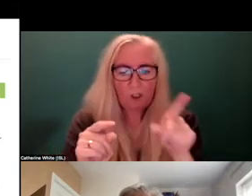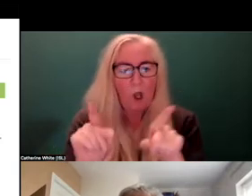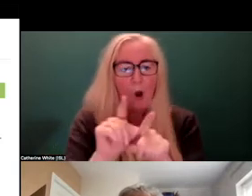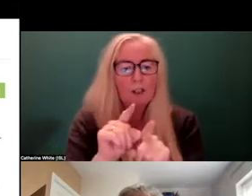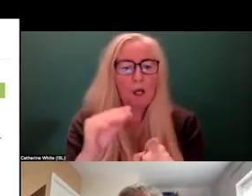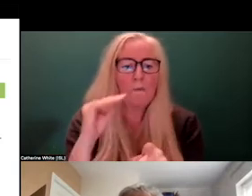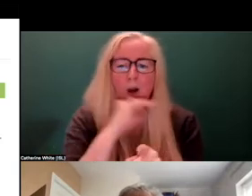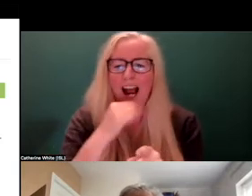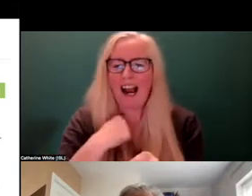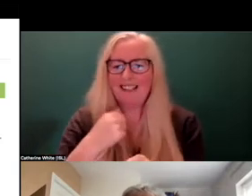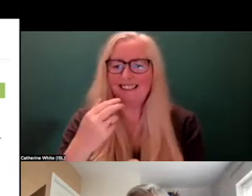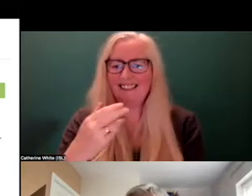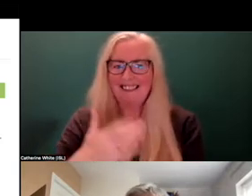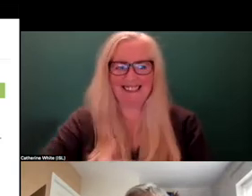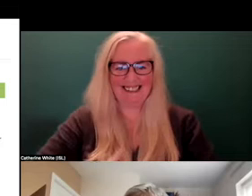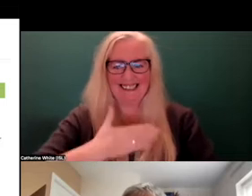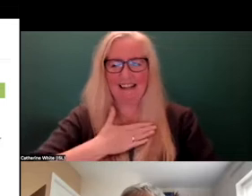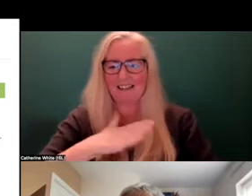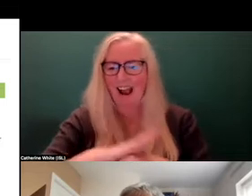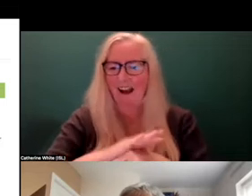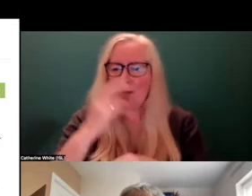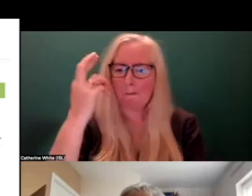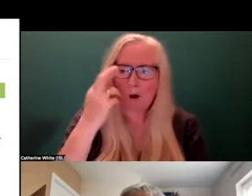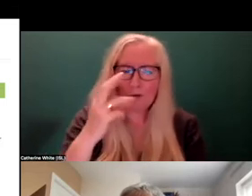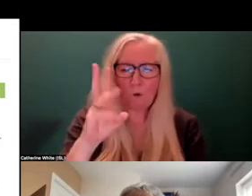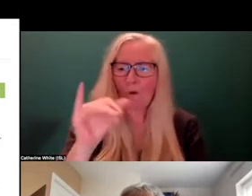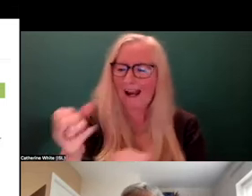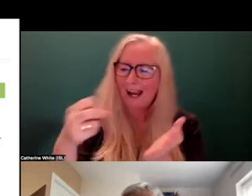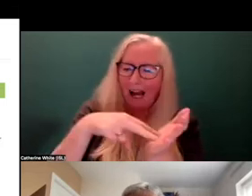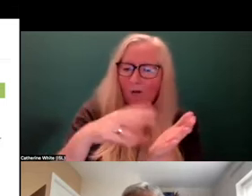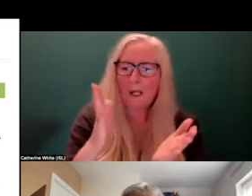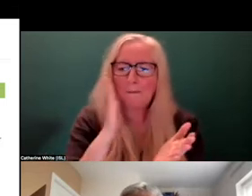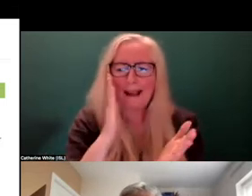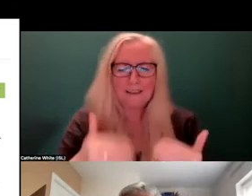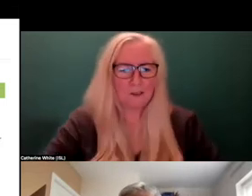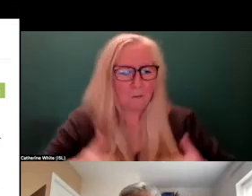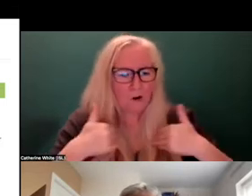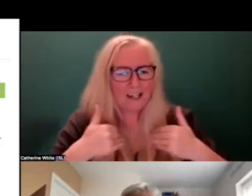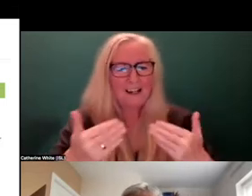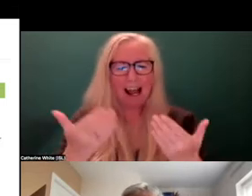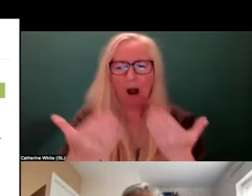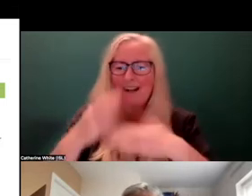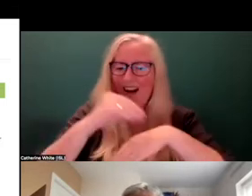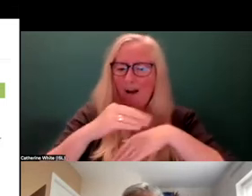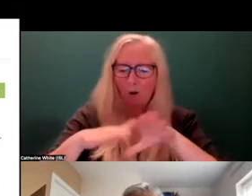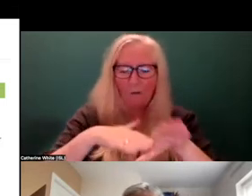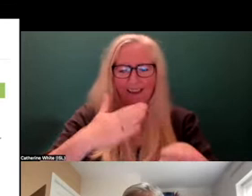important one is our sense of purpose. What is it that gets us out of bed in the morning and is behind our lives?